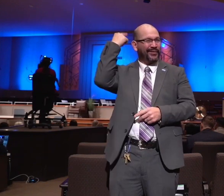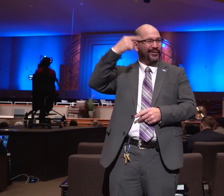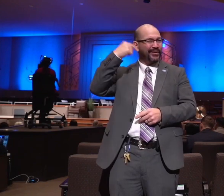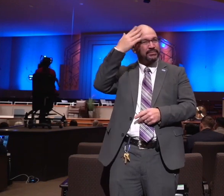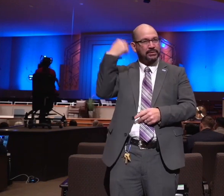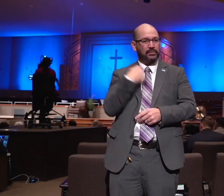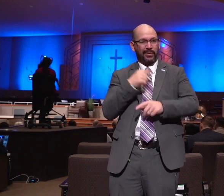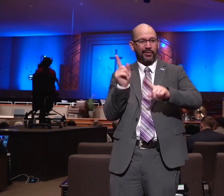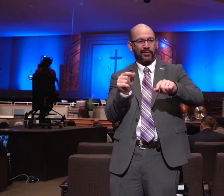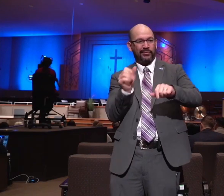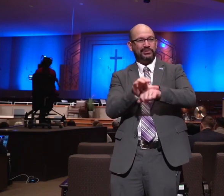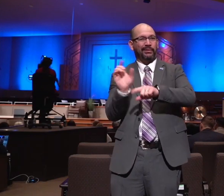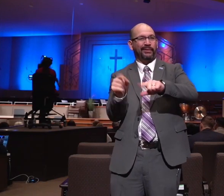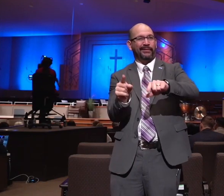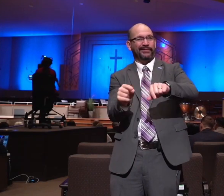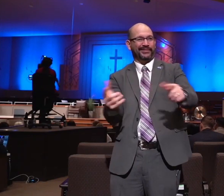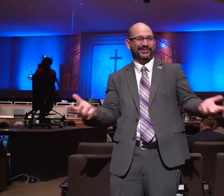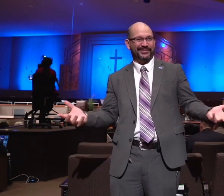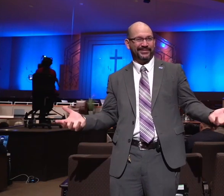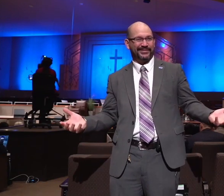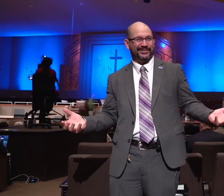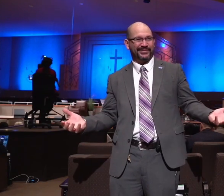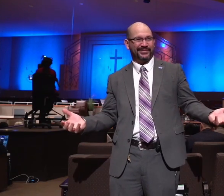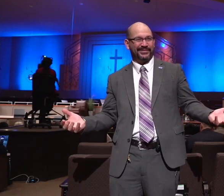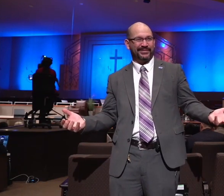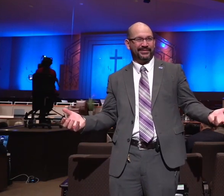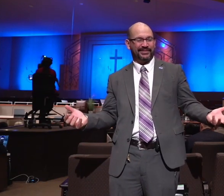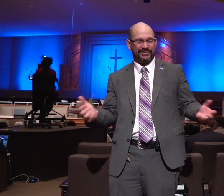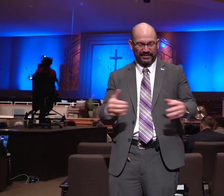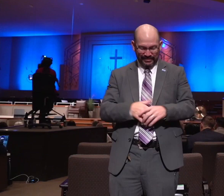if they knew what you gave they'd really be upset